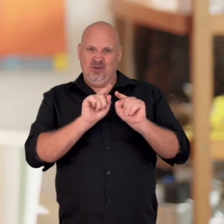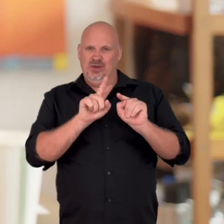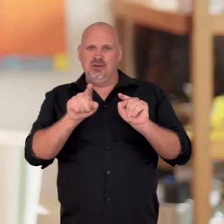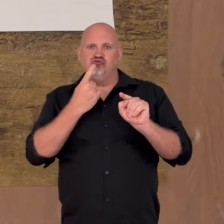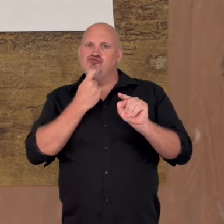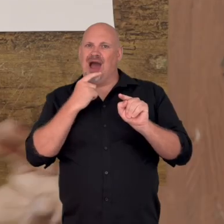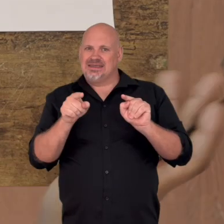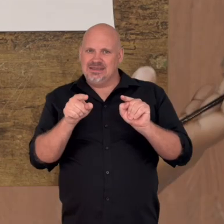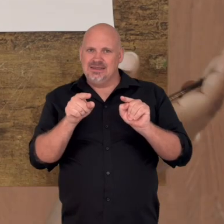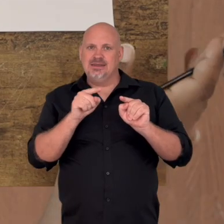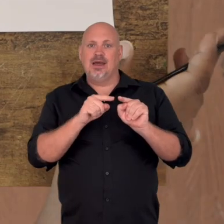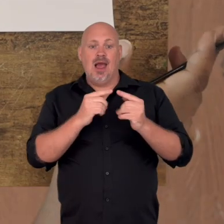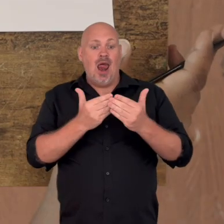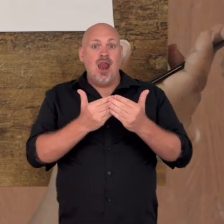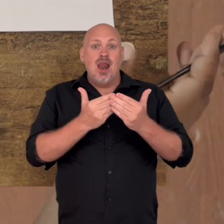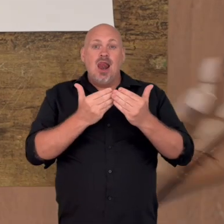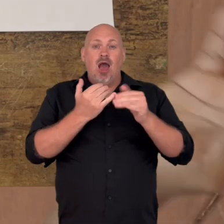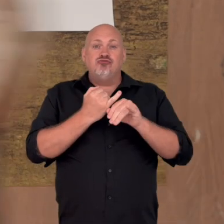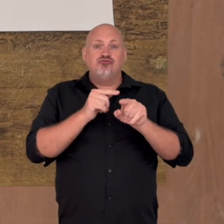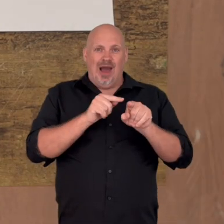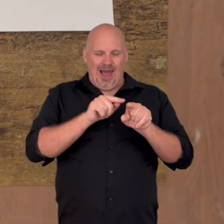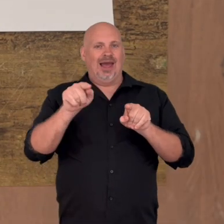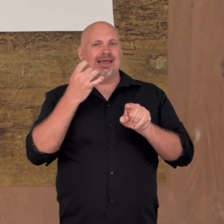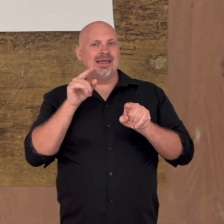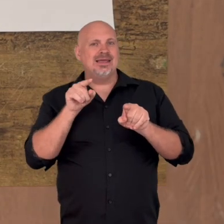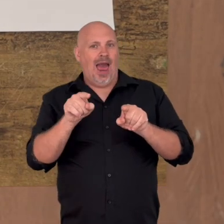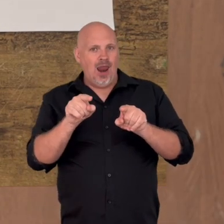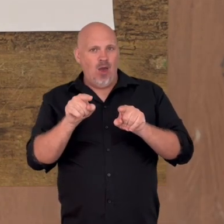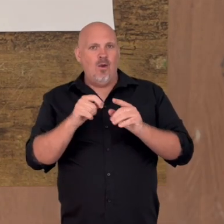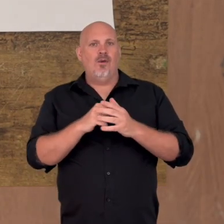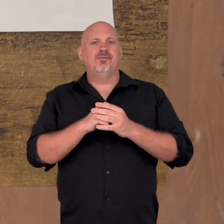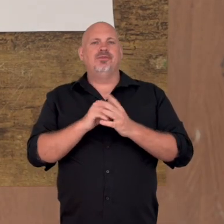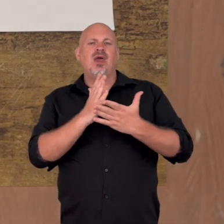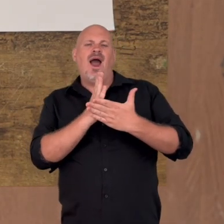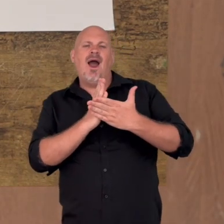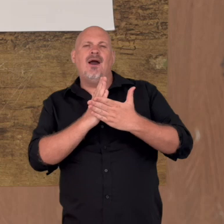and then everything in the middle is the orange so what we're gonna do now